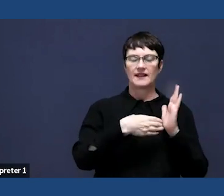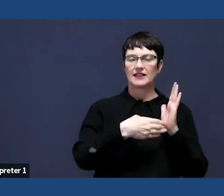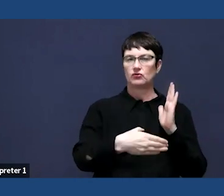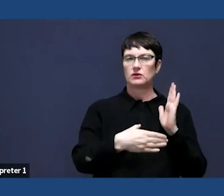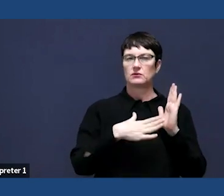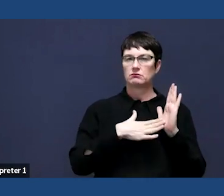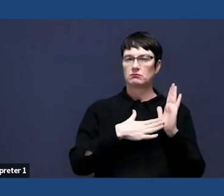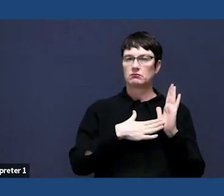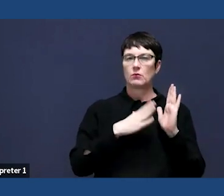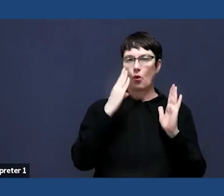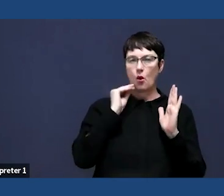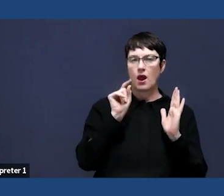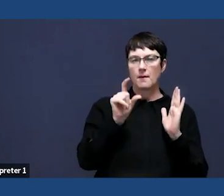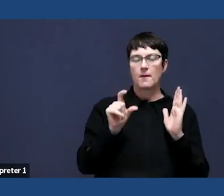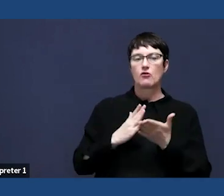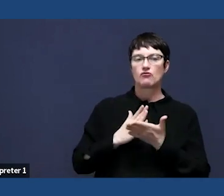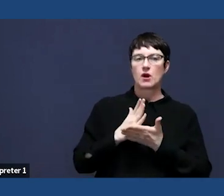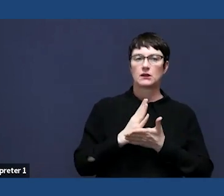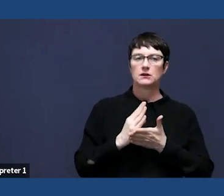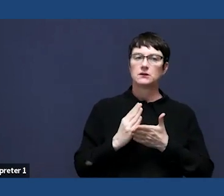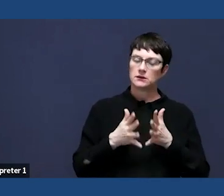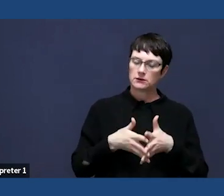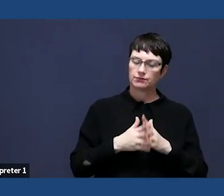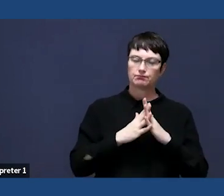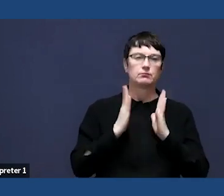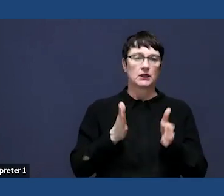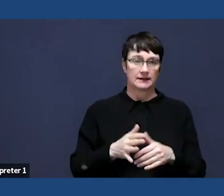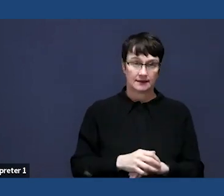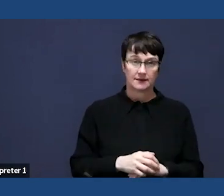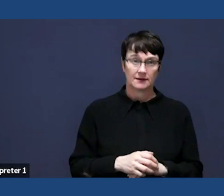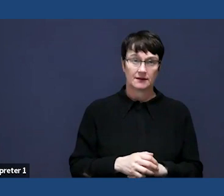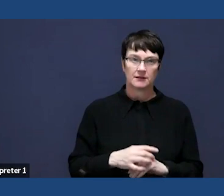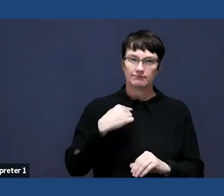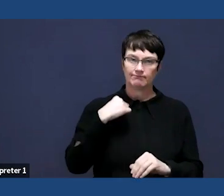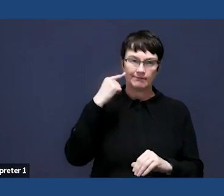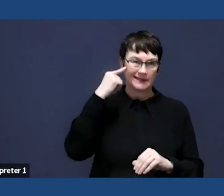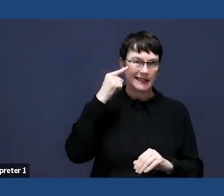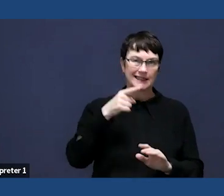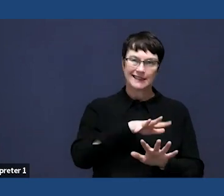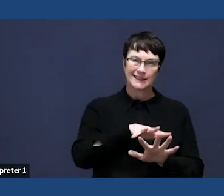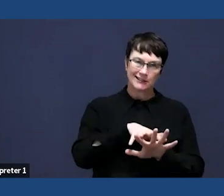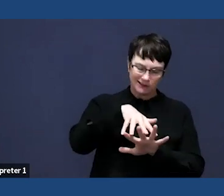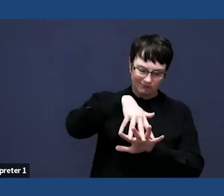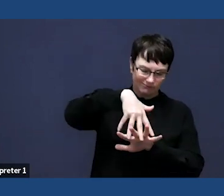We heard many arguments in justifying that type of development.